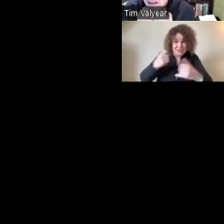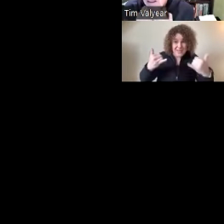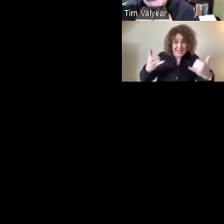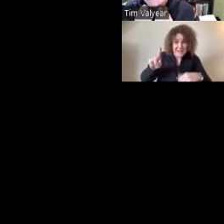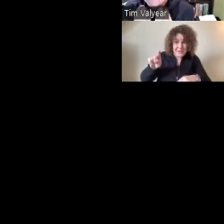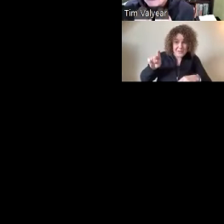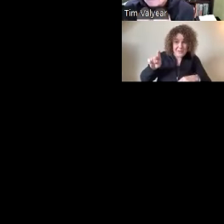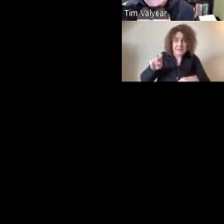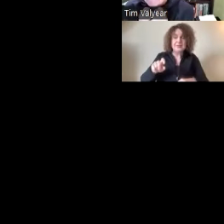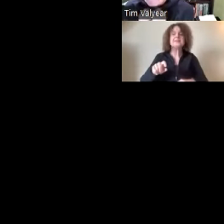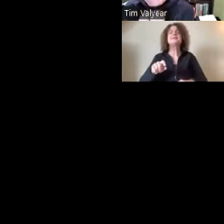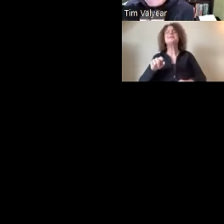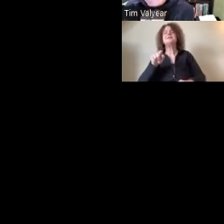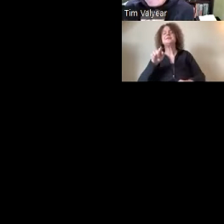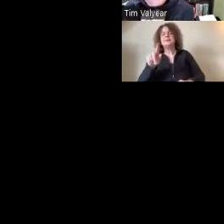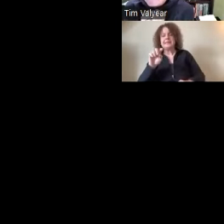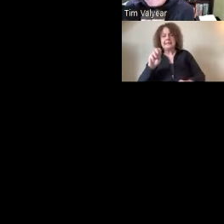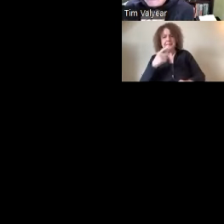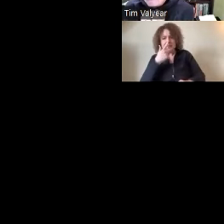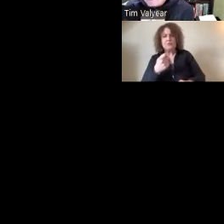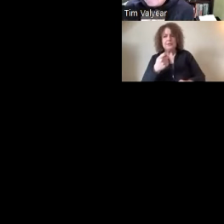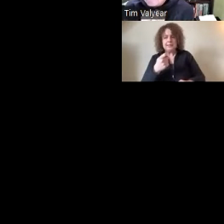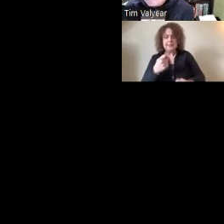mouths. Are face shields sufficient protection right